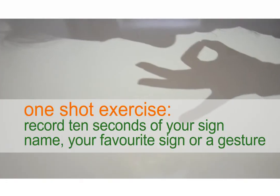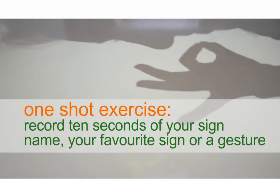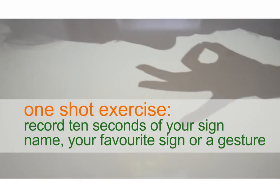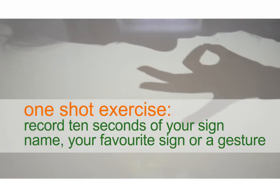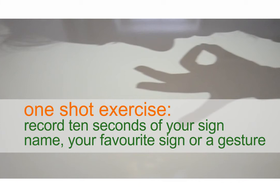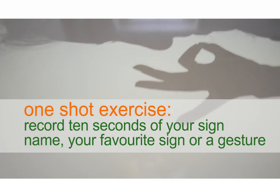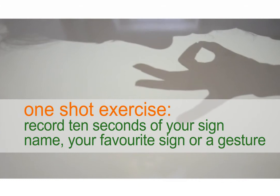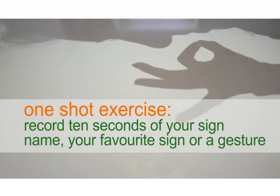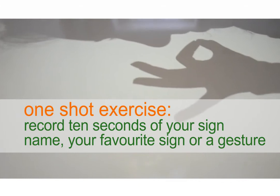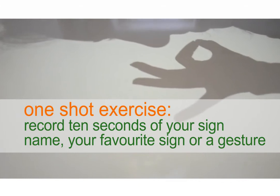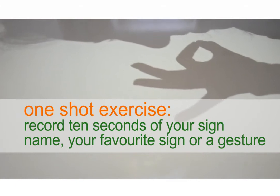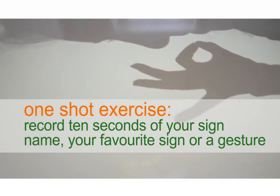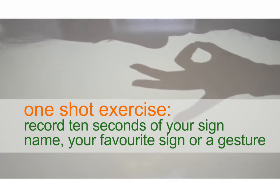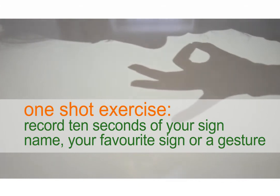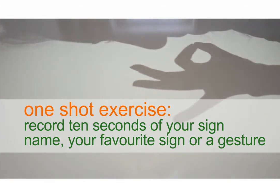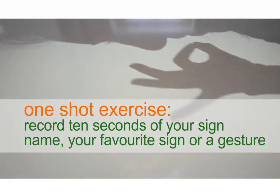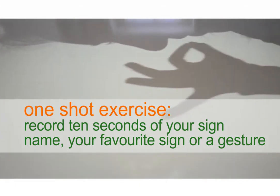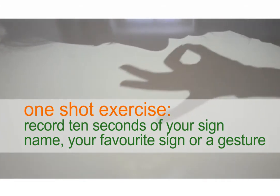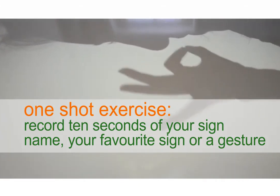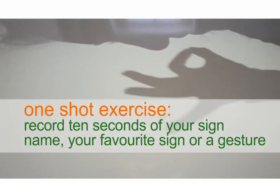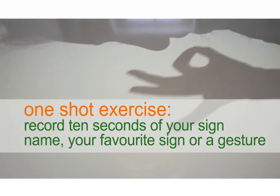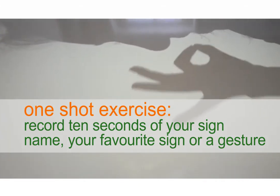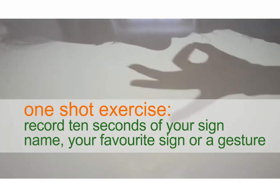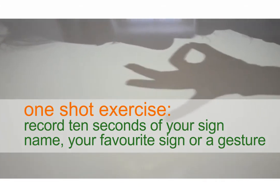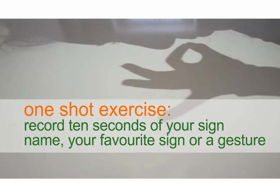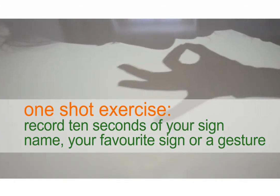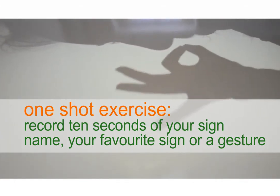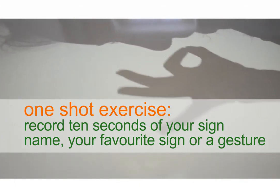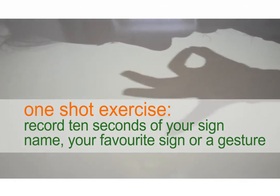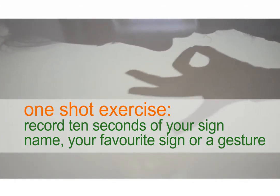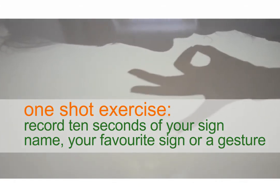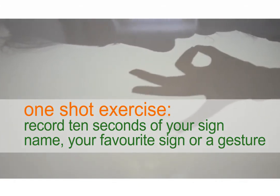1 shot exercise Record 10 secs of your sign name, your favourite sign or a gesture